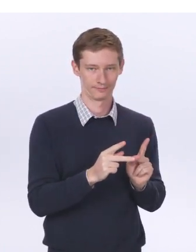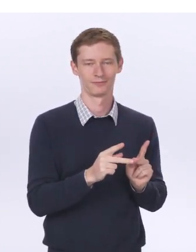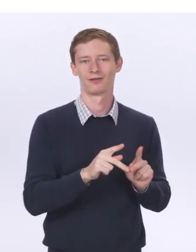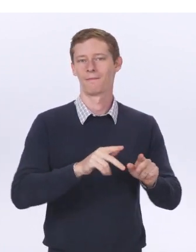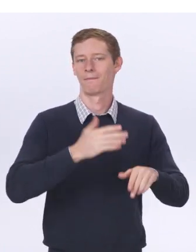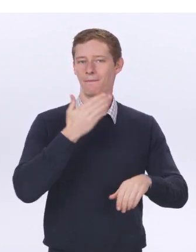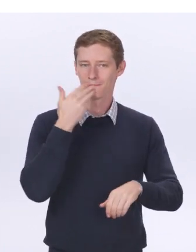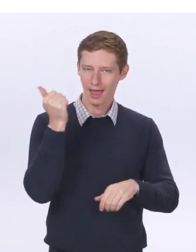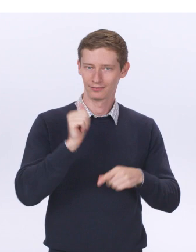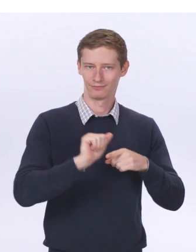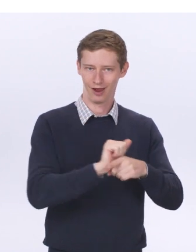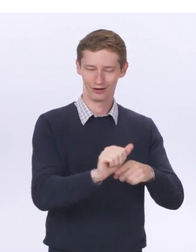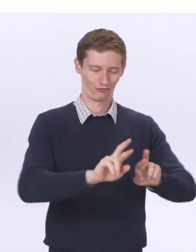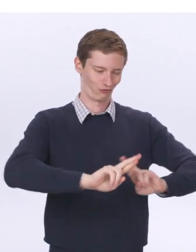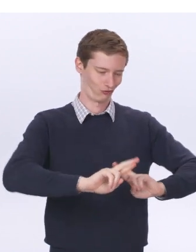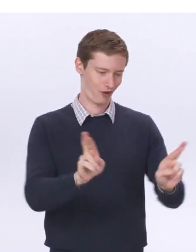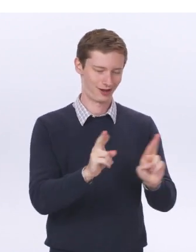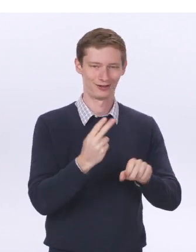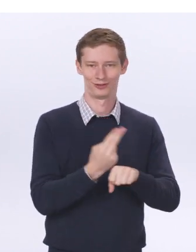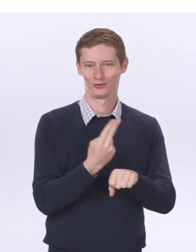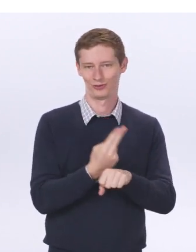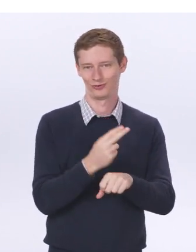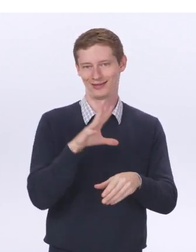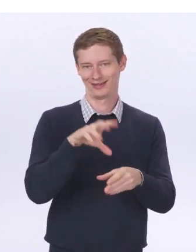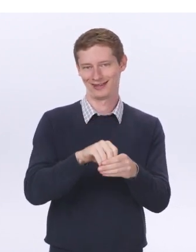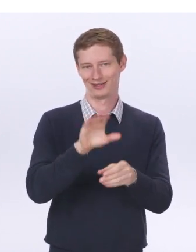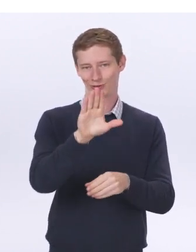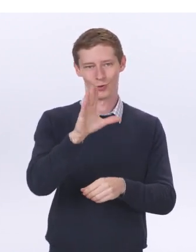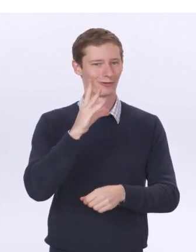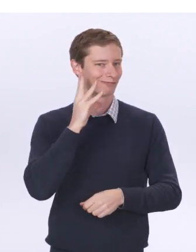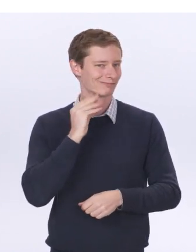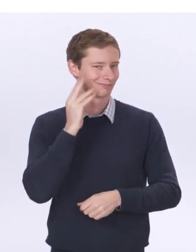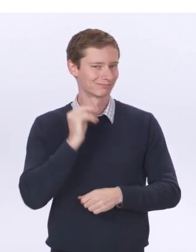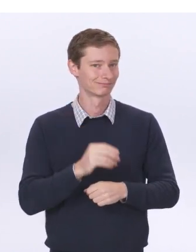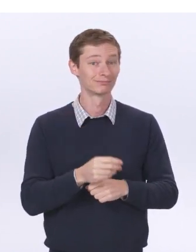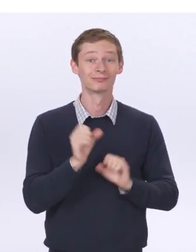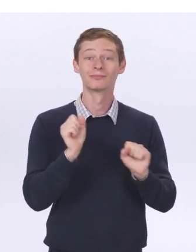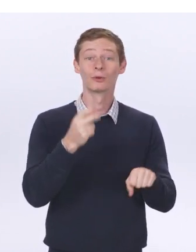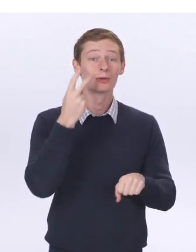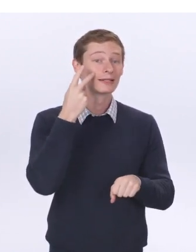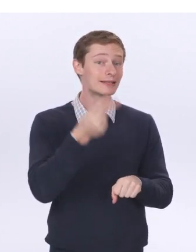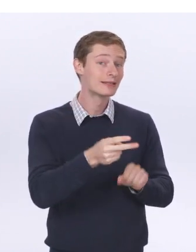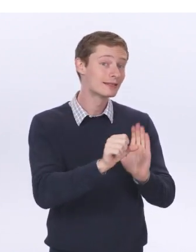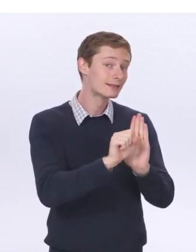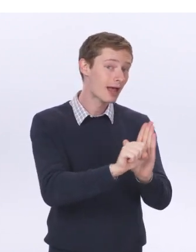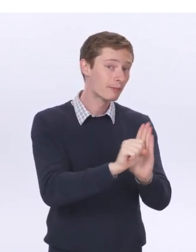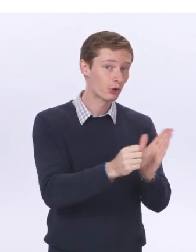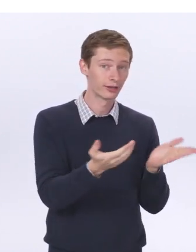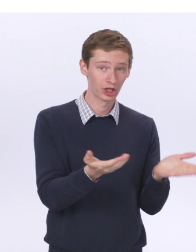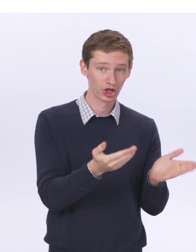You can see a prototype of this sample here. Keep an eye out for this sample in an upcoming ISDK release.